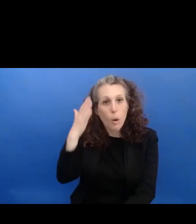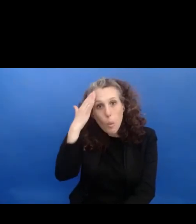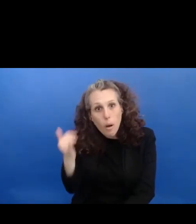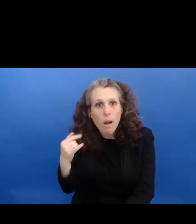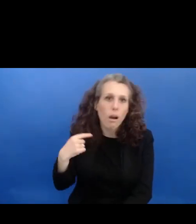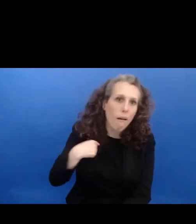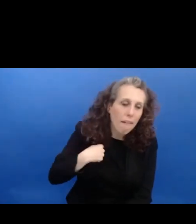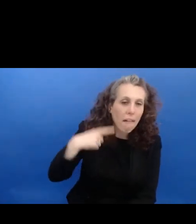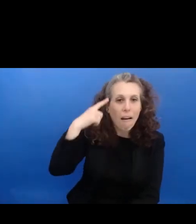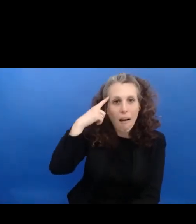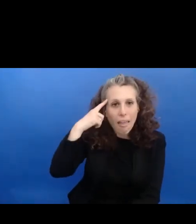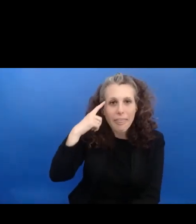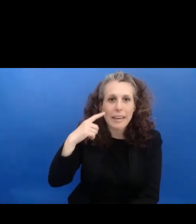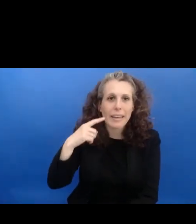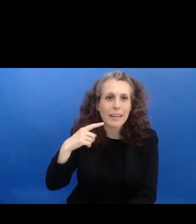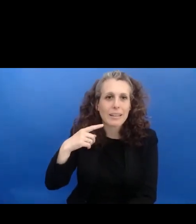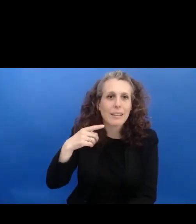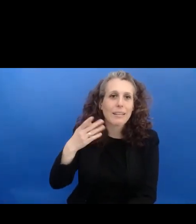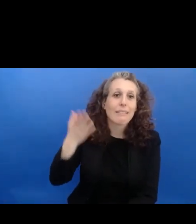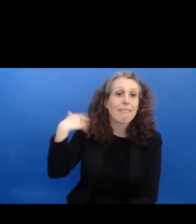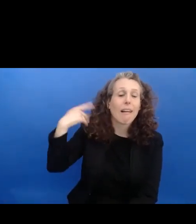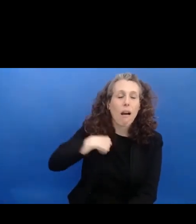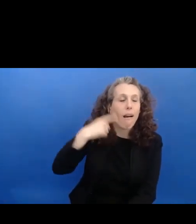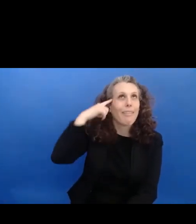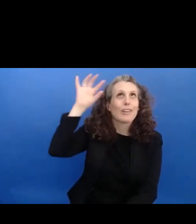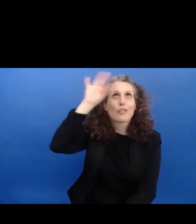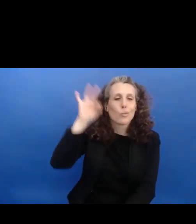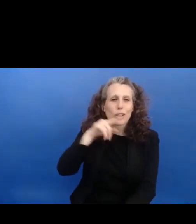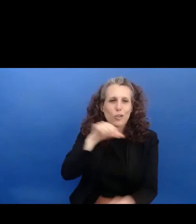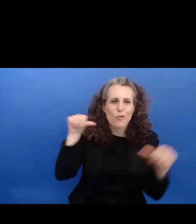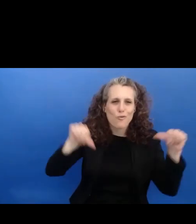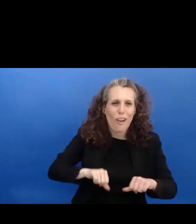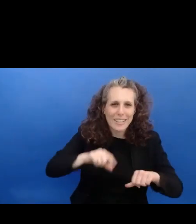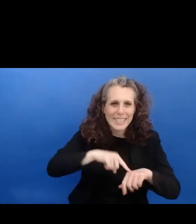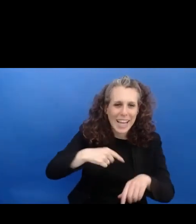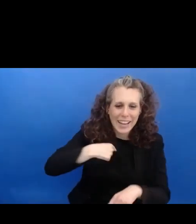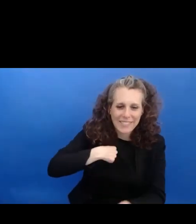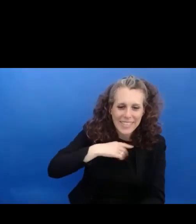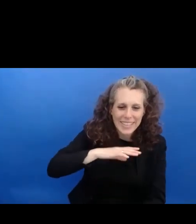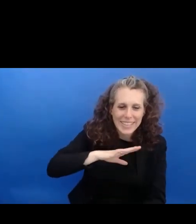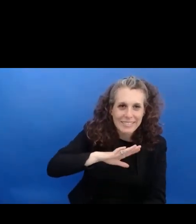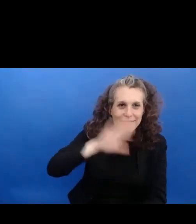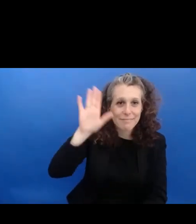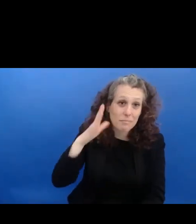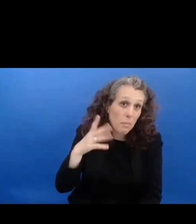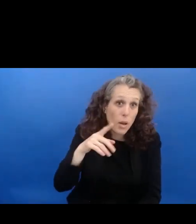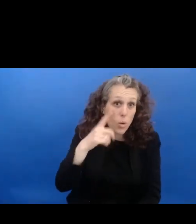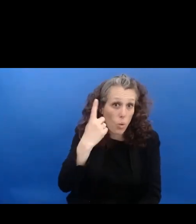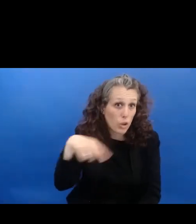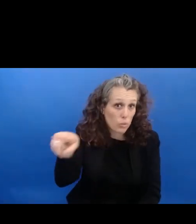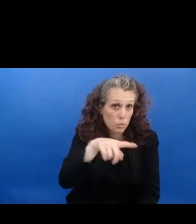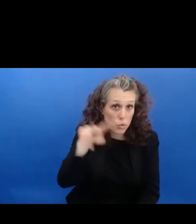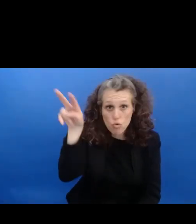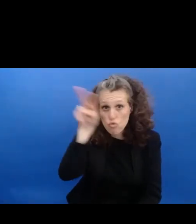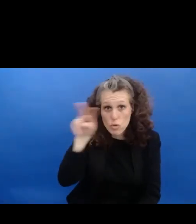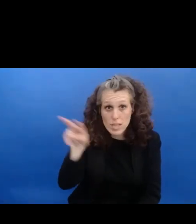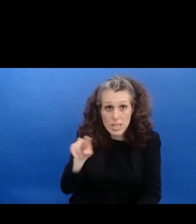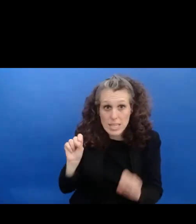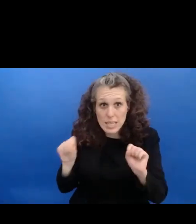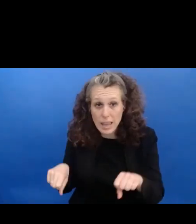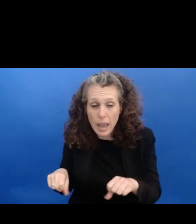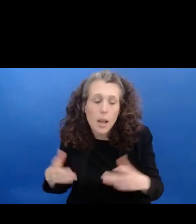it's not their time to talk so maybe um somebody can read it yeah but my concern was how do we